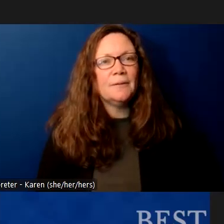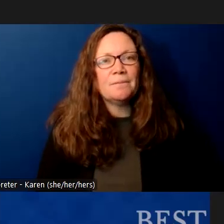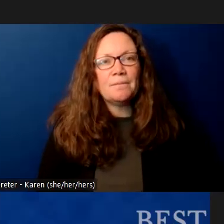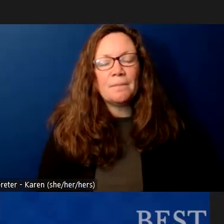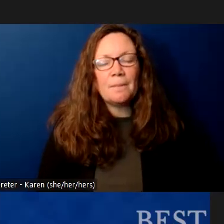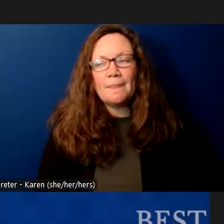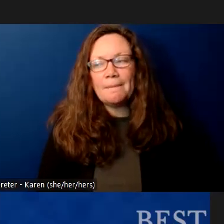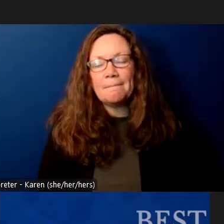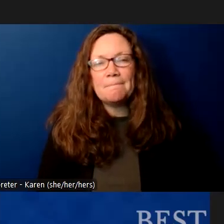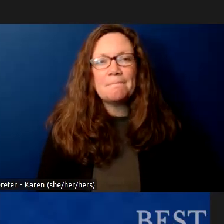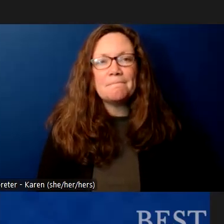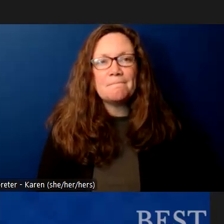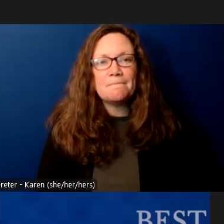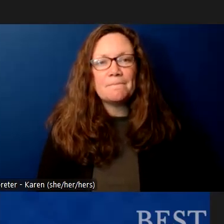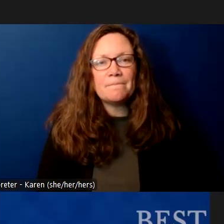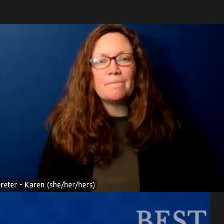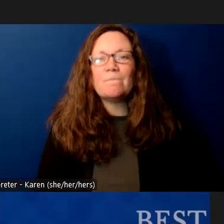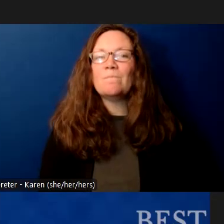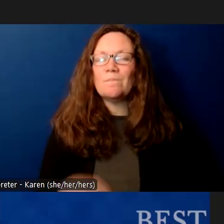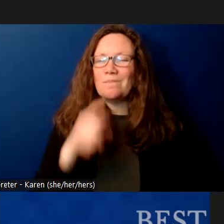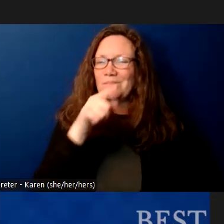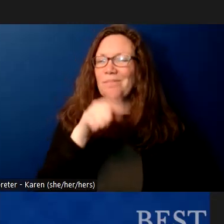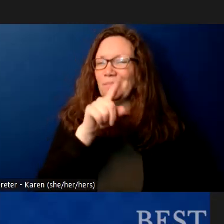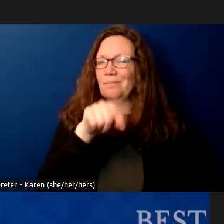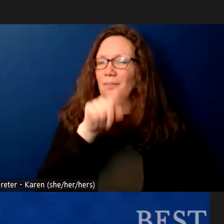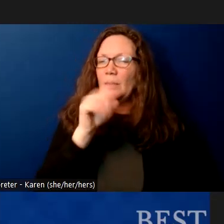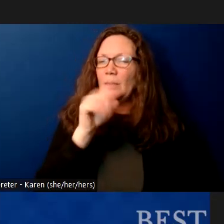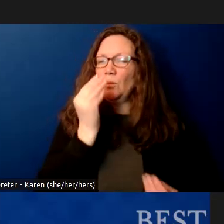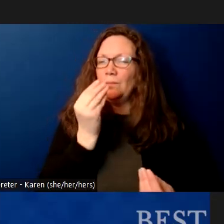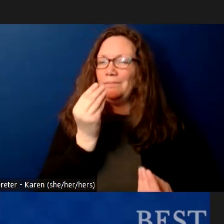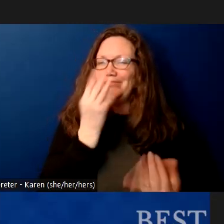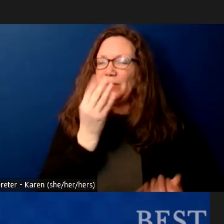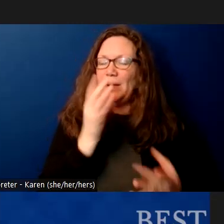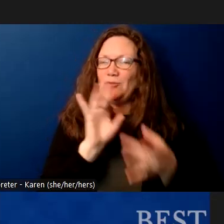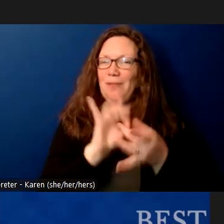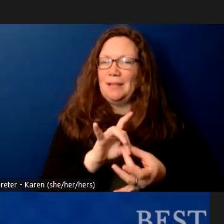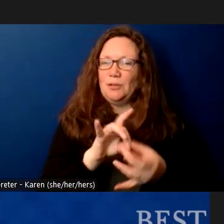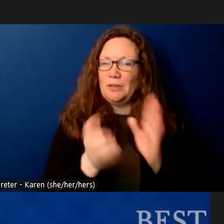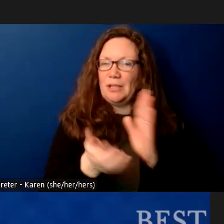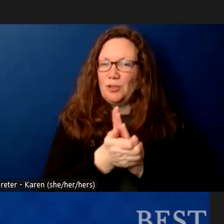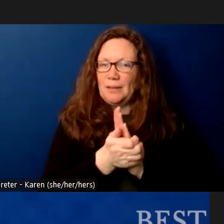A few more pieces of information here that you should be aware of. First and foremost, any security role